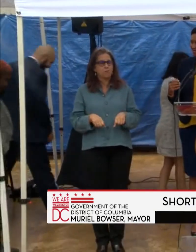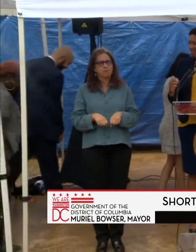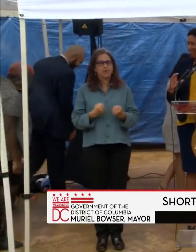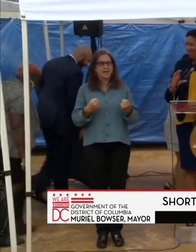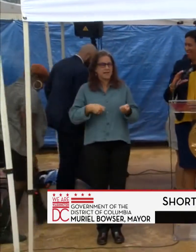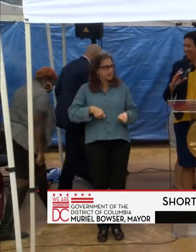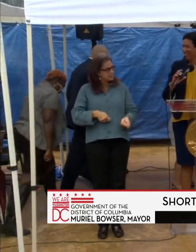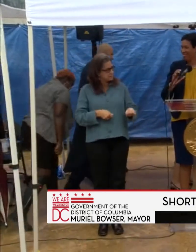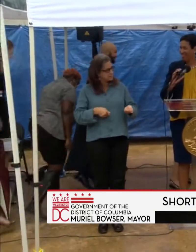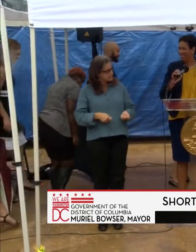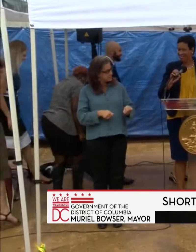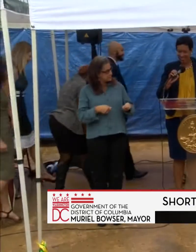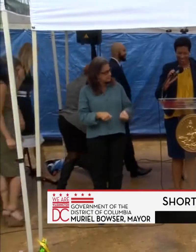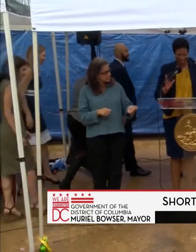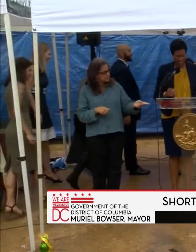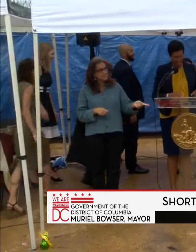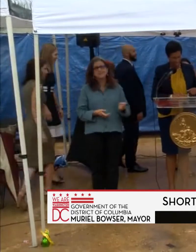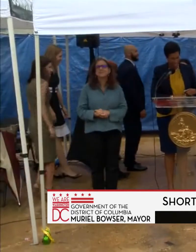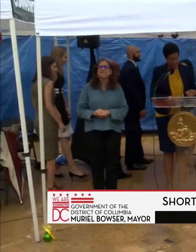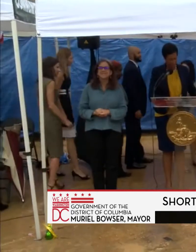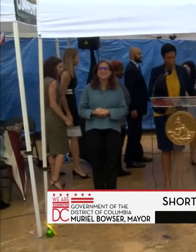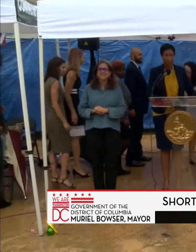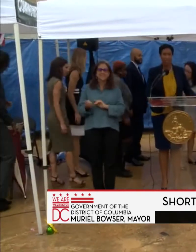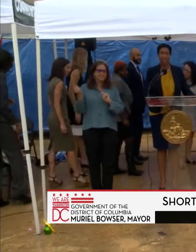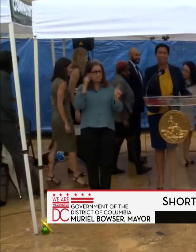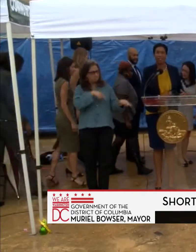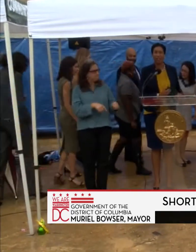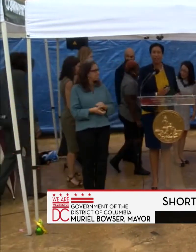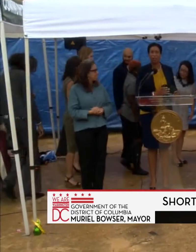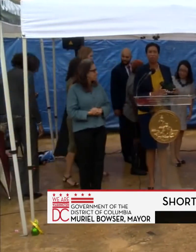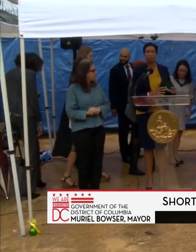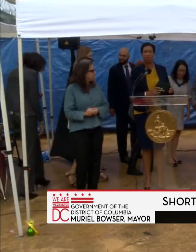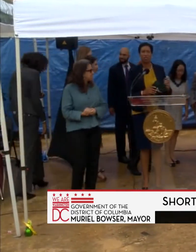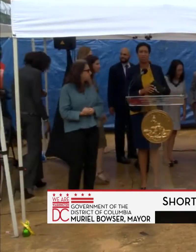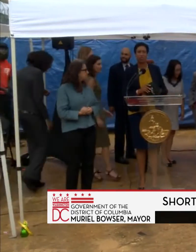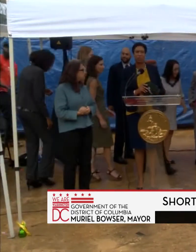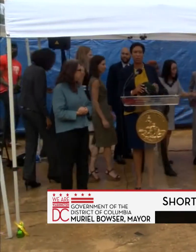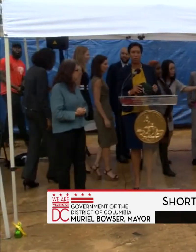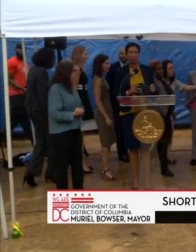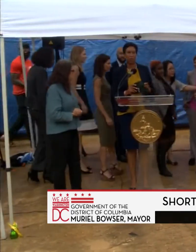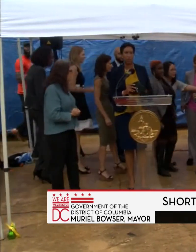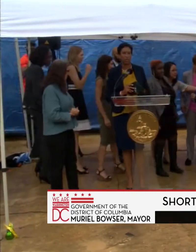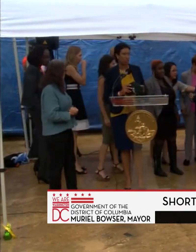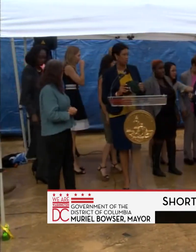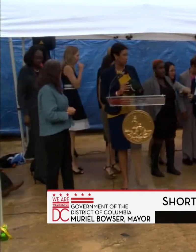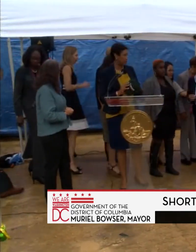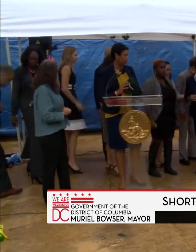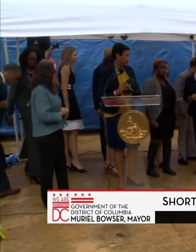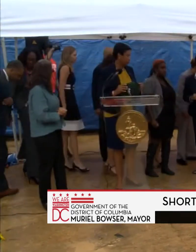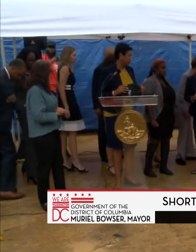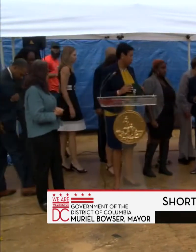BUT NO LESS IMPORTANT. AND THEN WE WILL RETURN TO THE PODIUM FOR QUESTIONS.